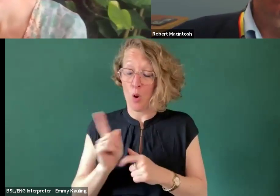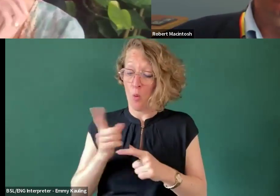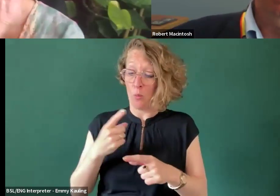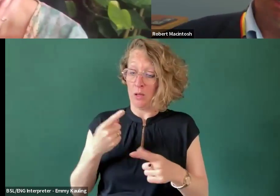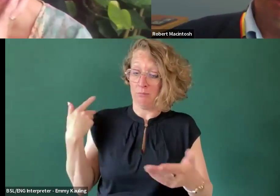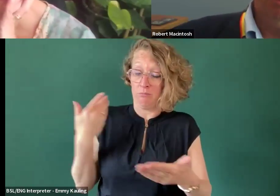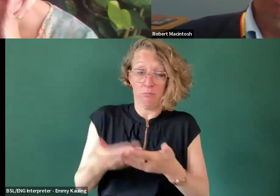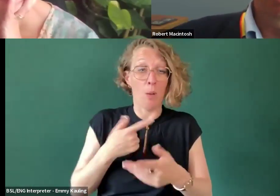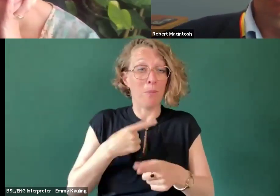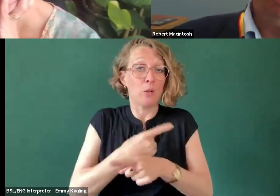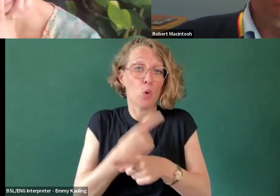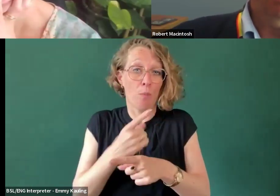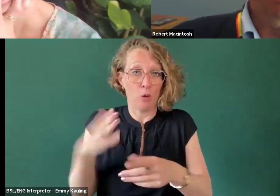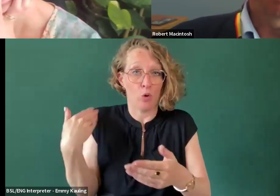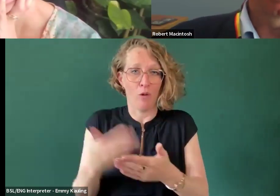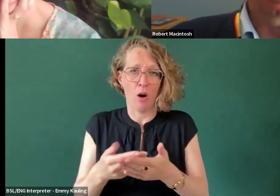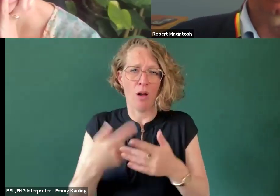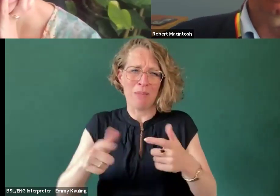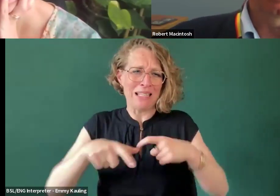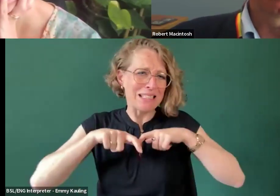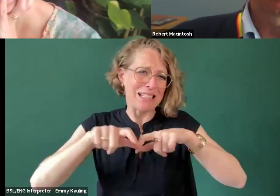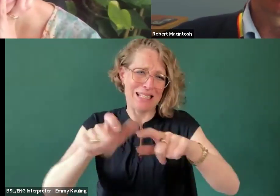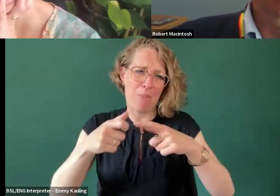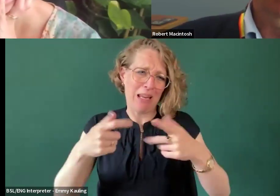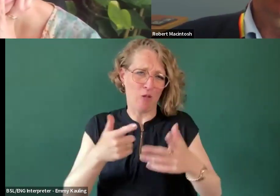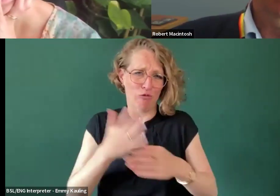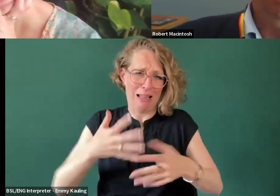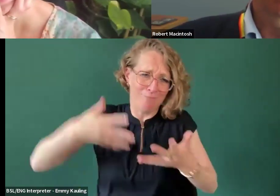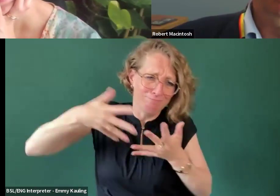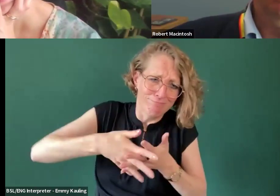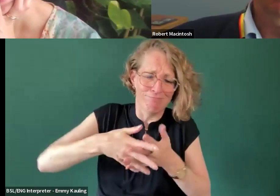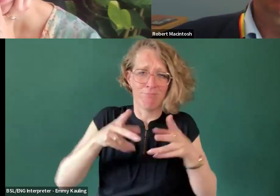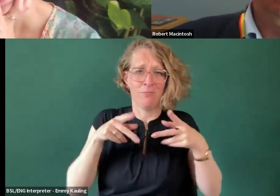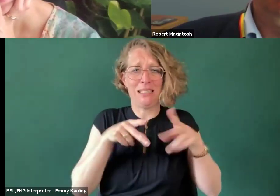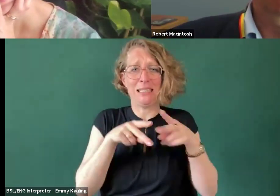are systemic and long-standing in the research and innovation community. And it's easy to stand